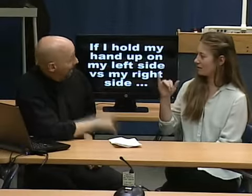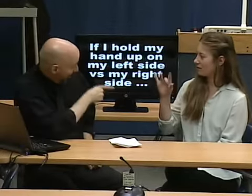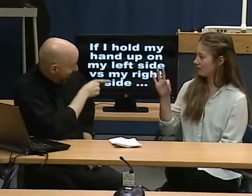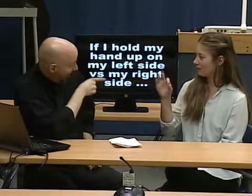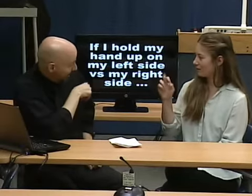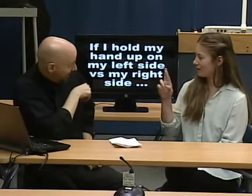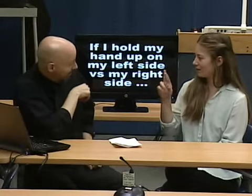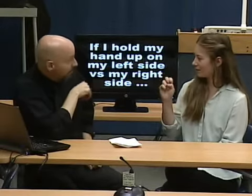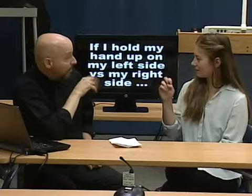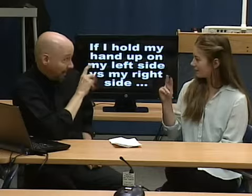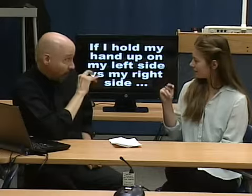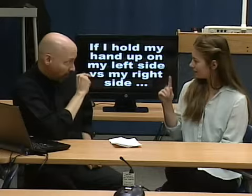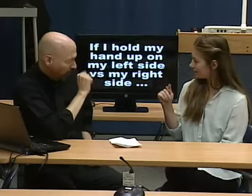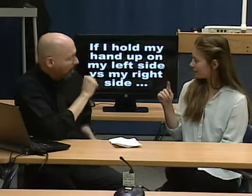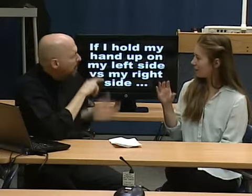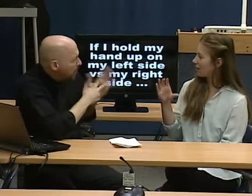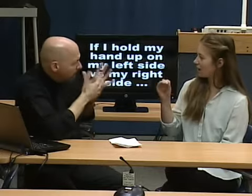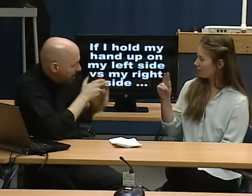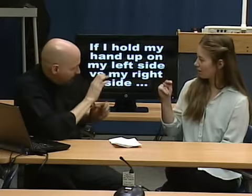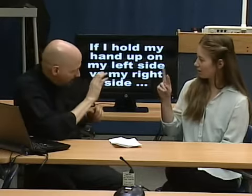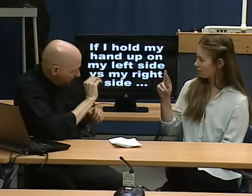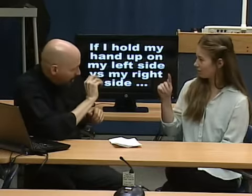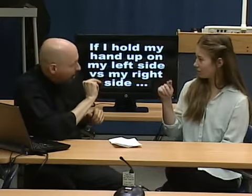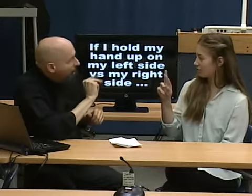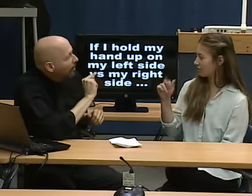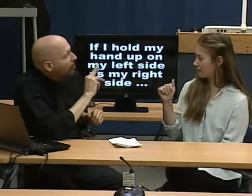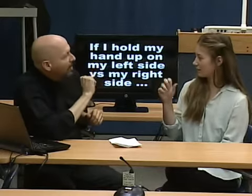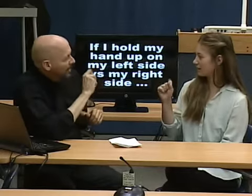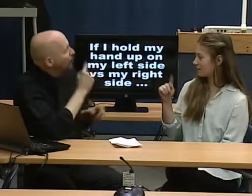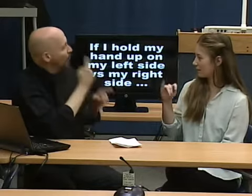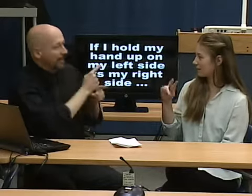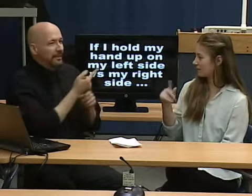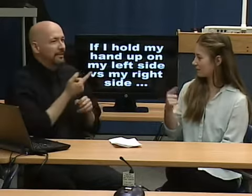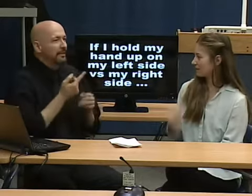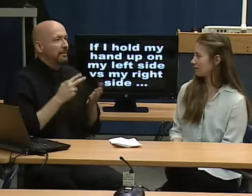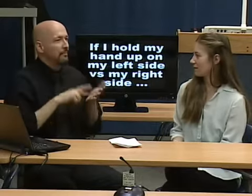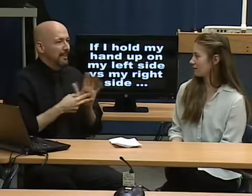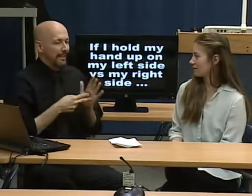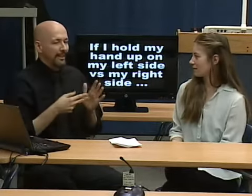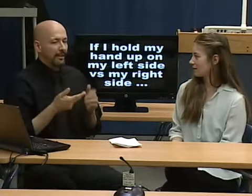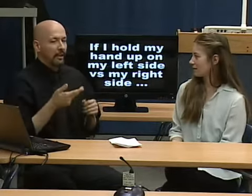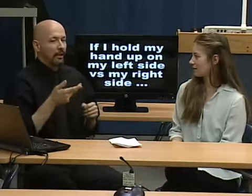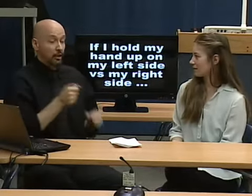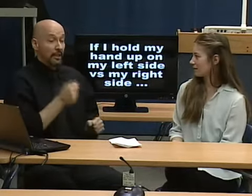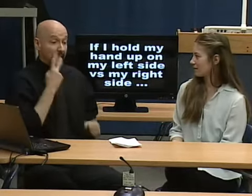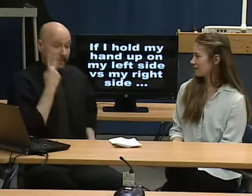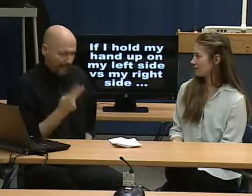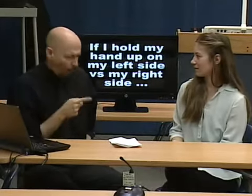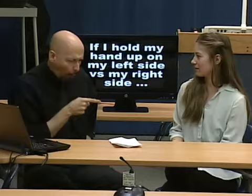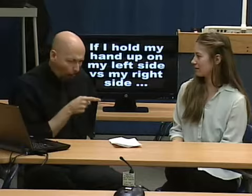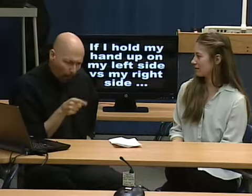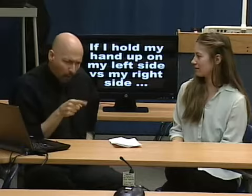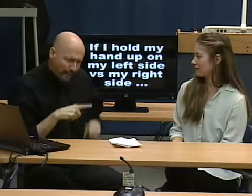D-I-F-F-E-R-E-N-T What does it mean? C-O-N...? C-O-N-T-R-A-S-T Right! It means that you can see two things